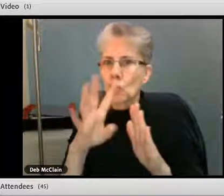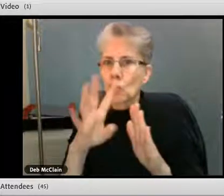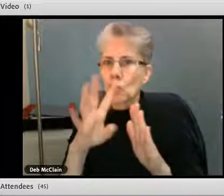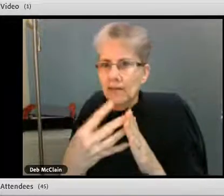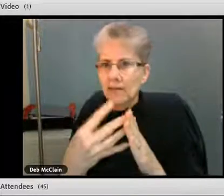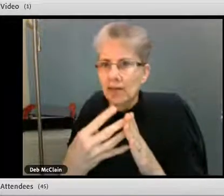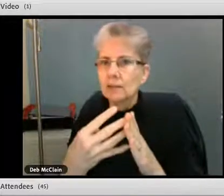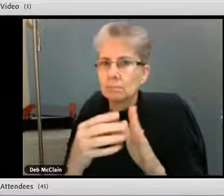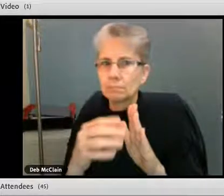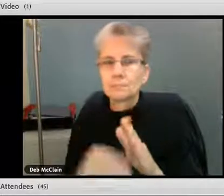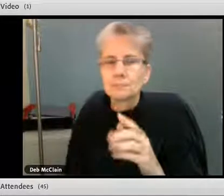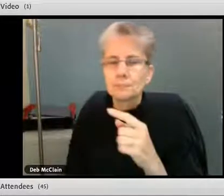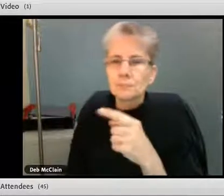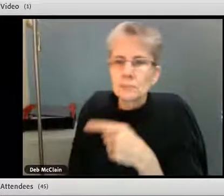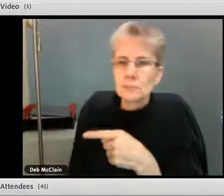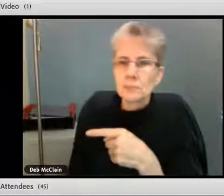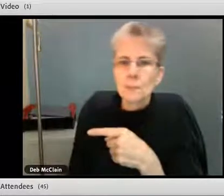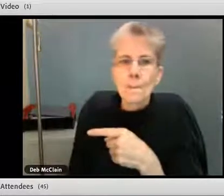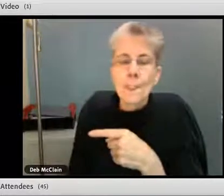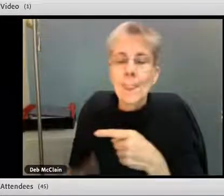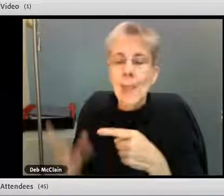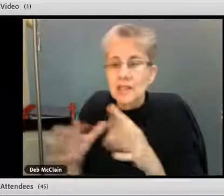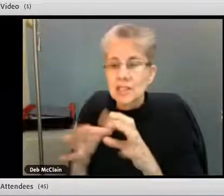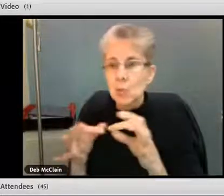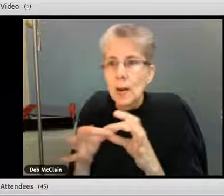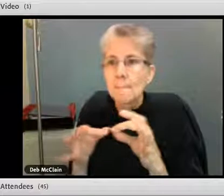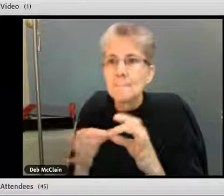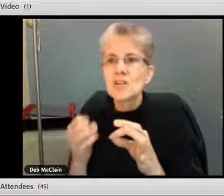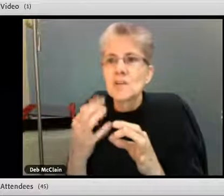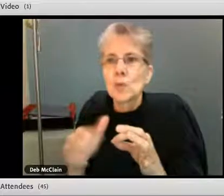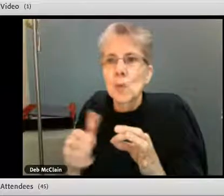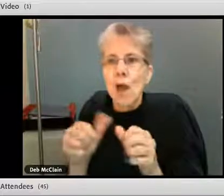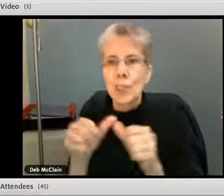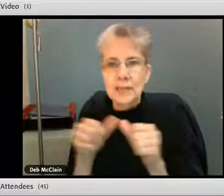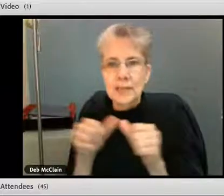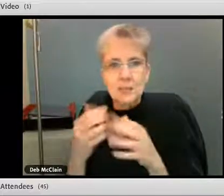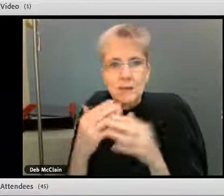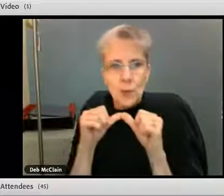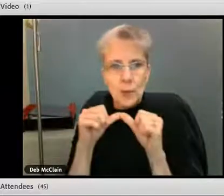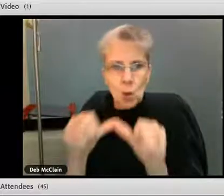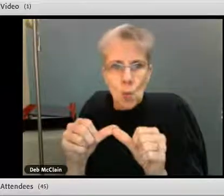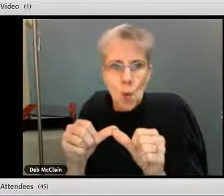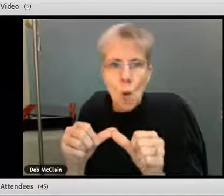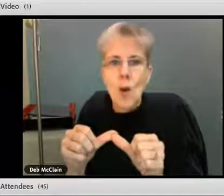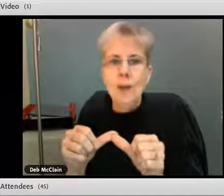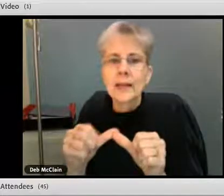So, I just want to mention a couple other sites before we move forward. At this point, if you want to type in sites,